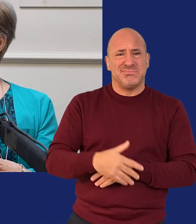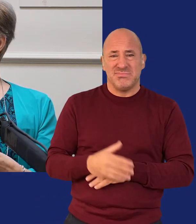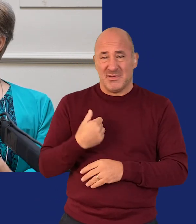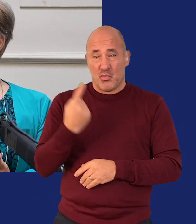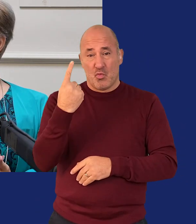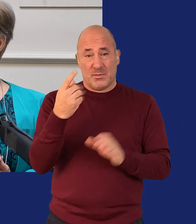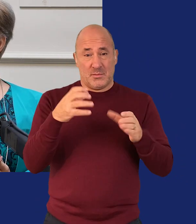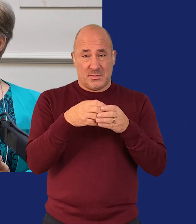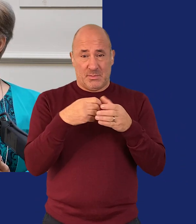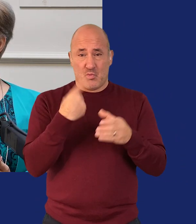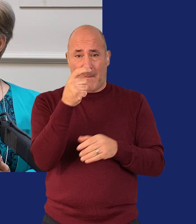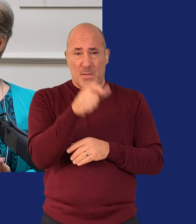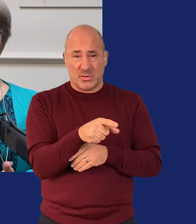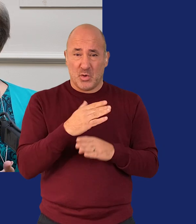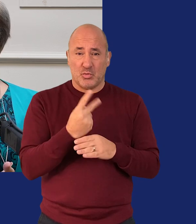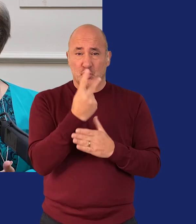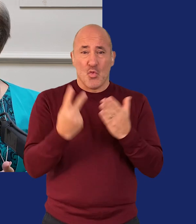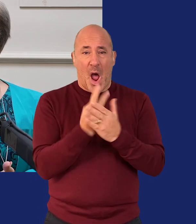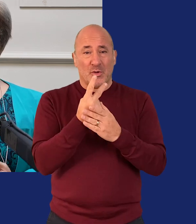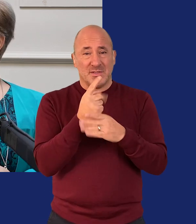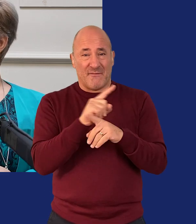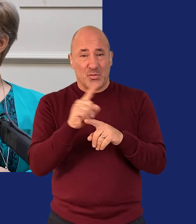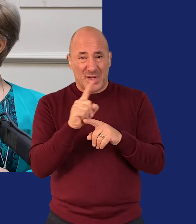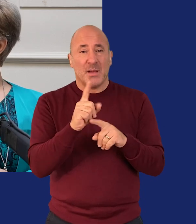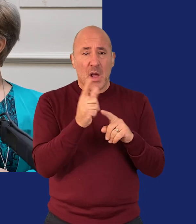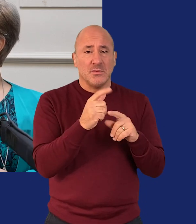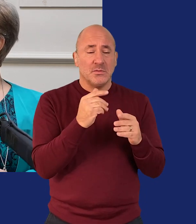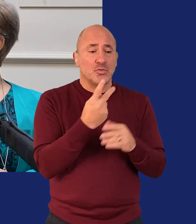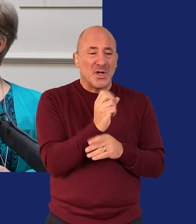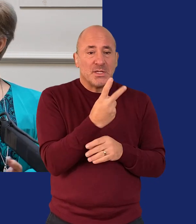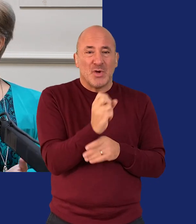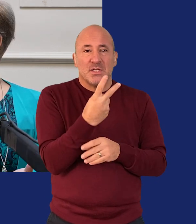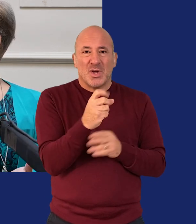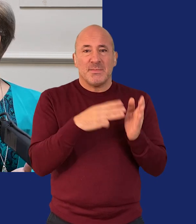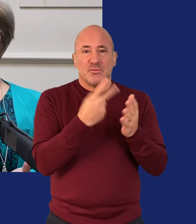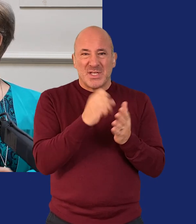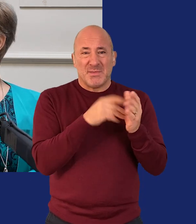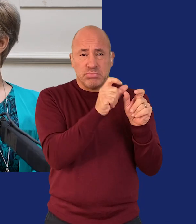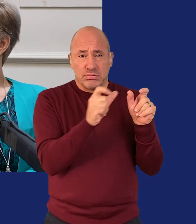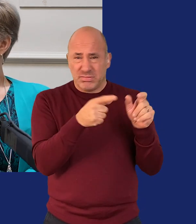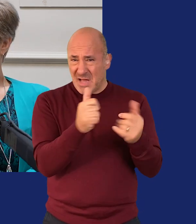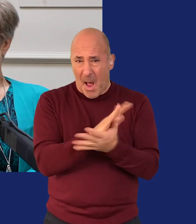You know, we have one member of our team that works two hours a week in six lots of 20 minutes and he's very happy doing that and he's been doing that